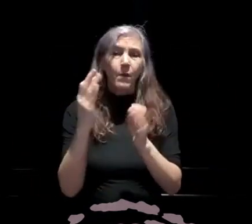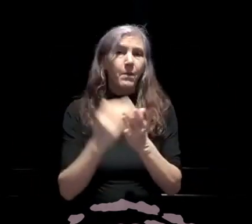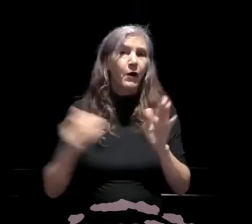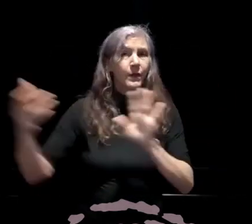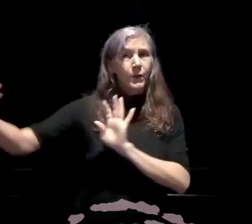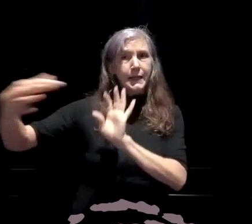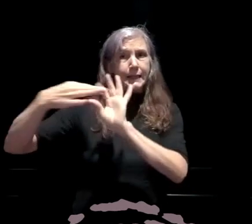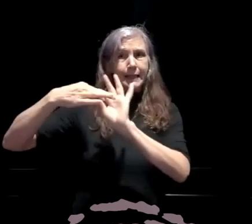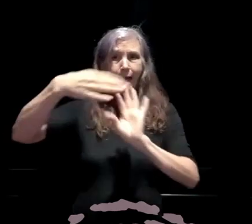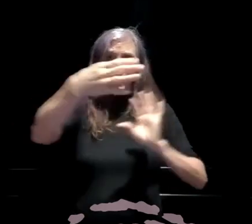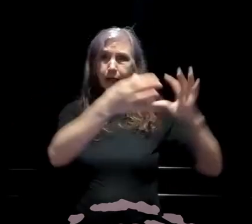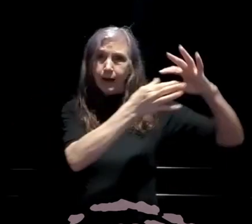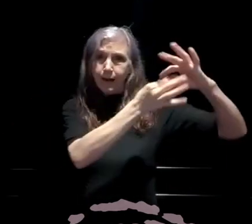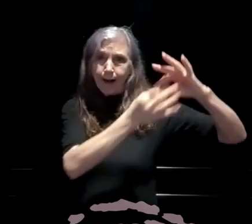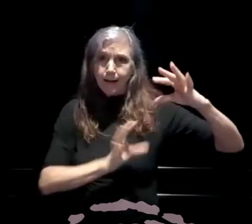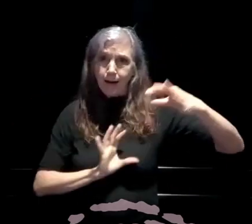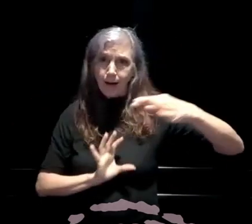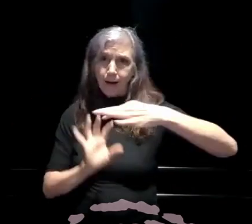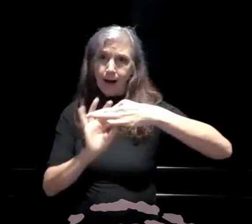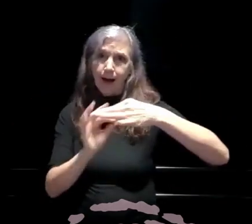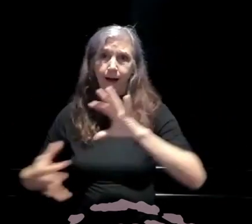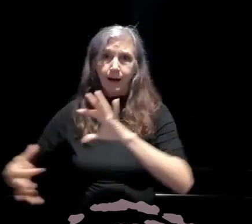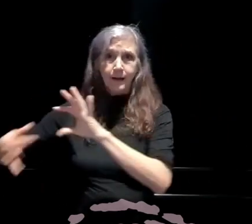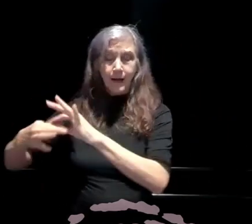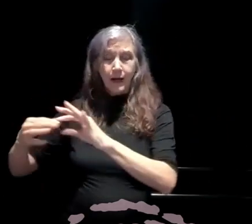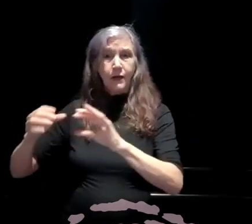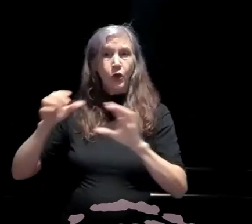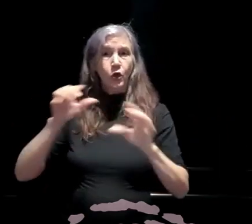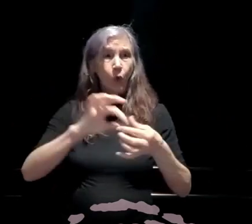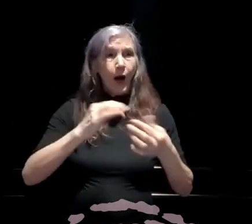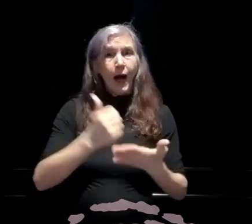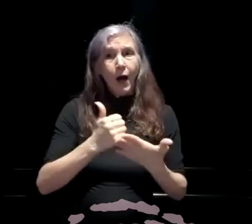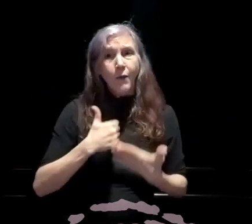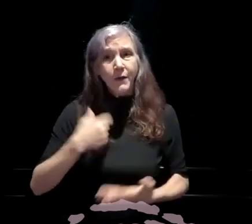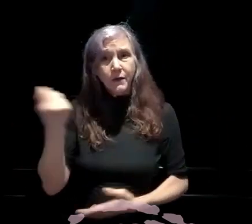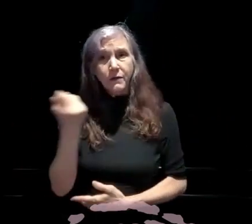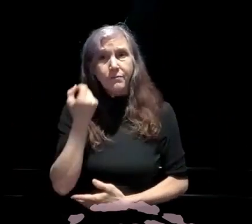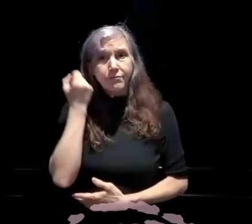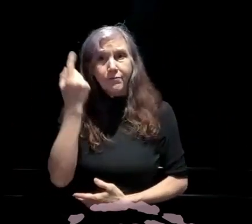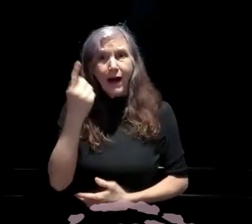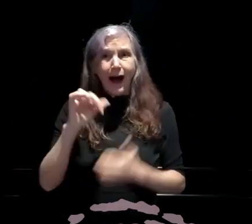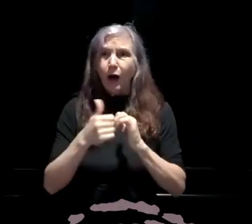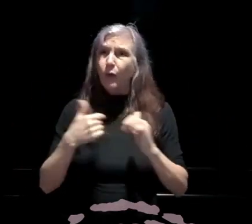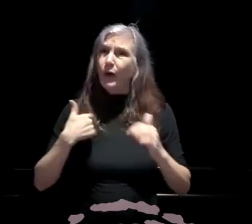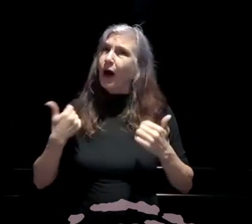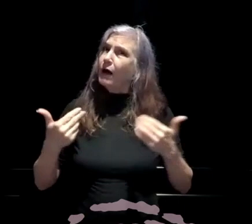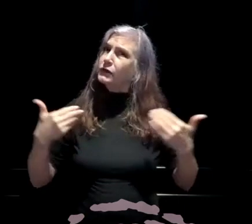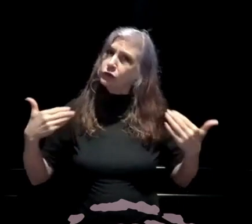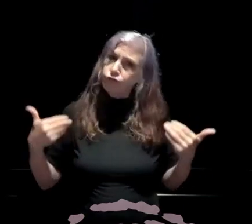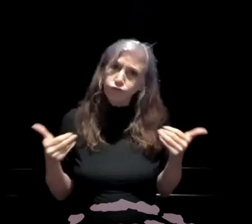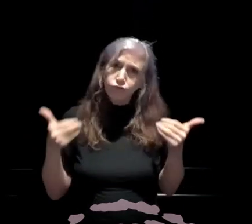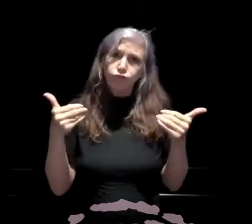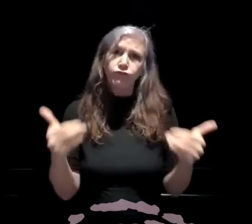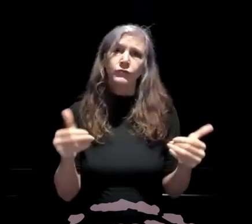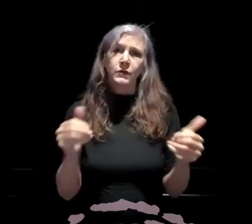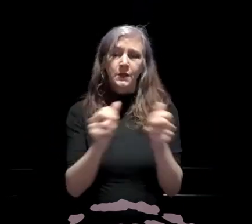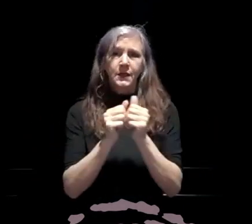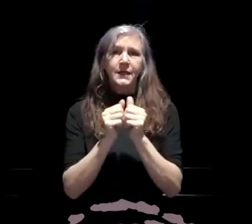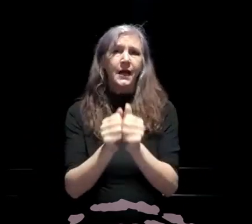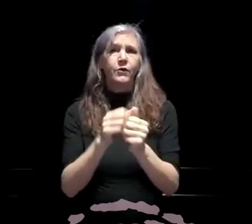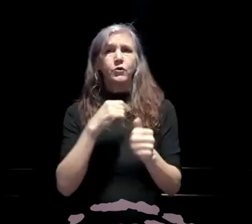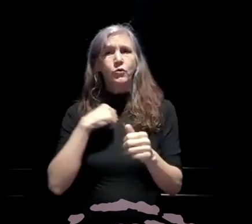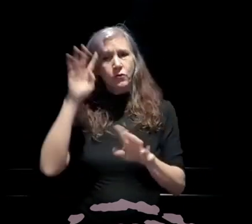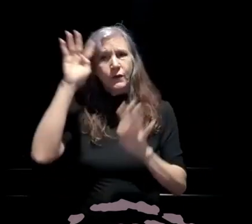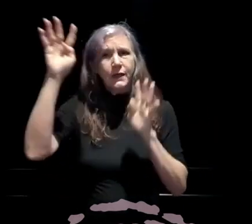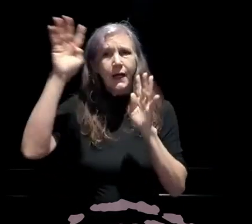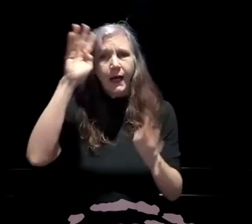You help us realize how we all step forward together to create a welcoming space that offers true access and inclusion.